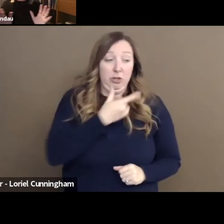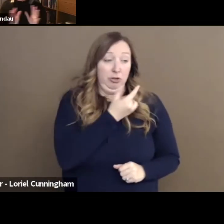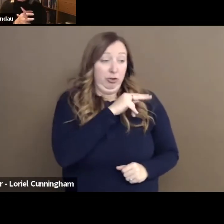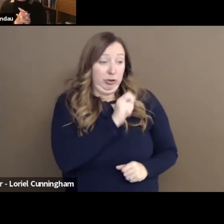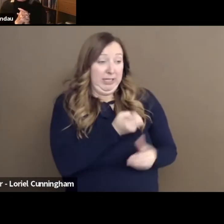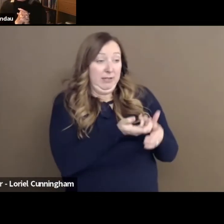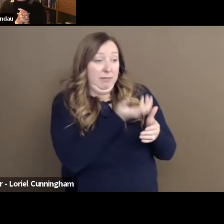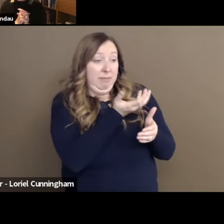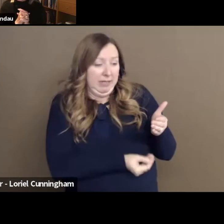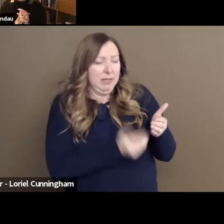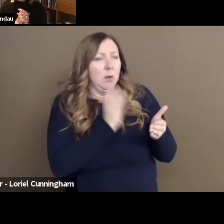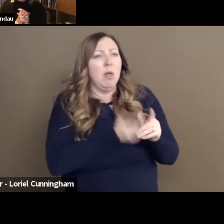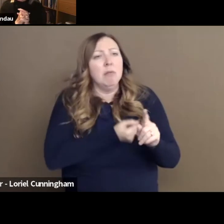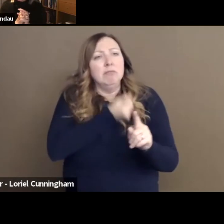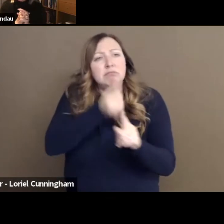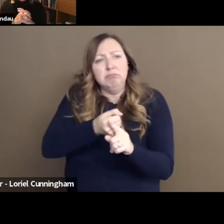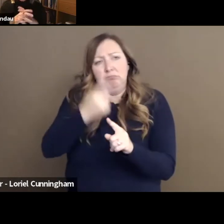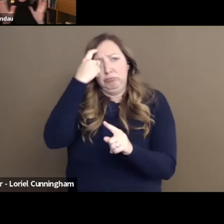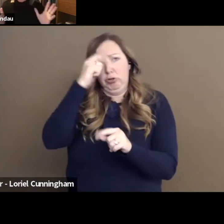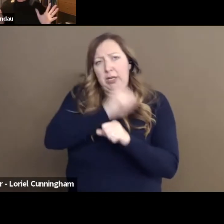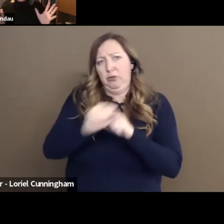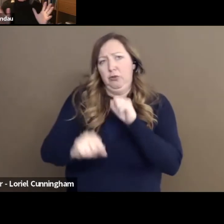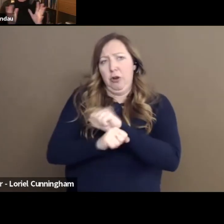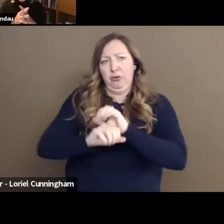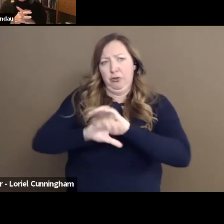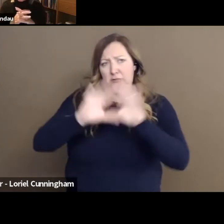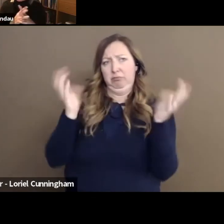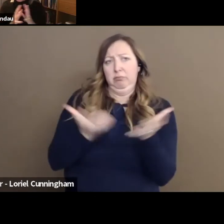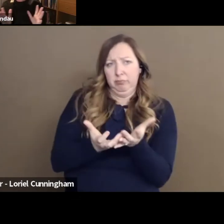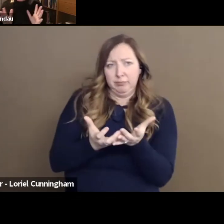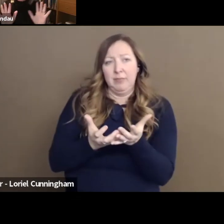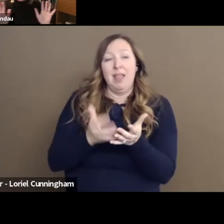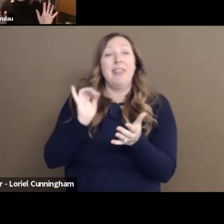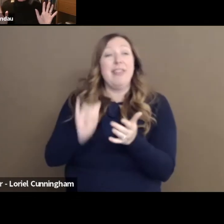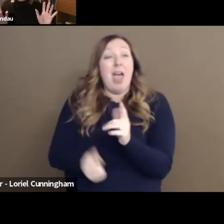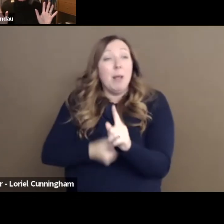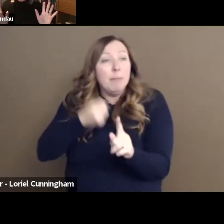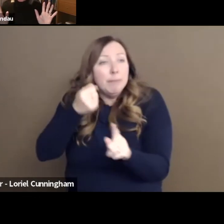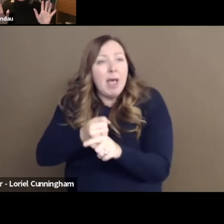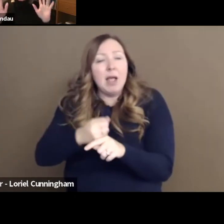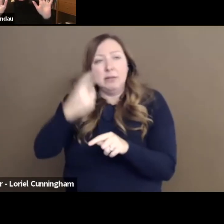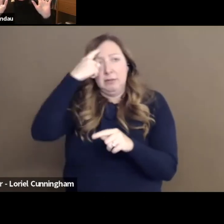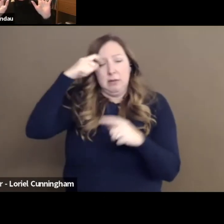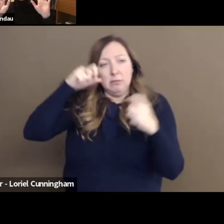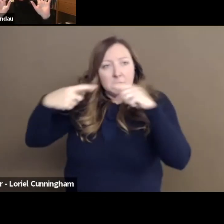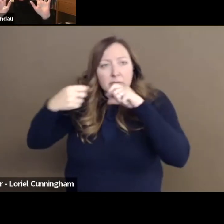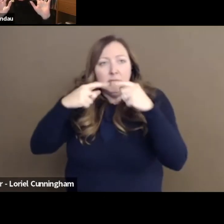on the brain structure that affects pruning it affects